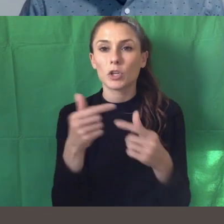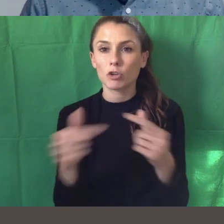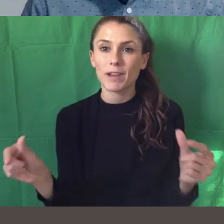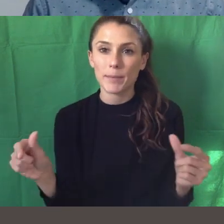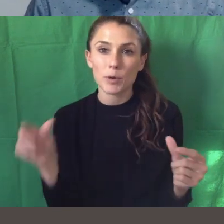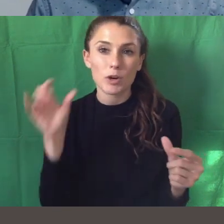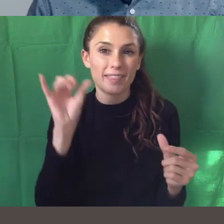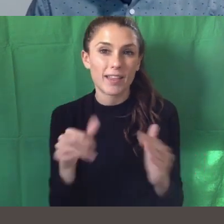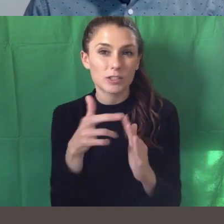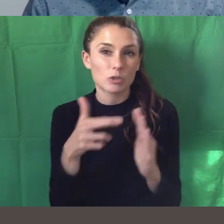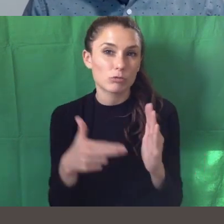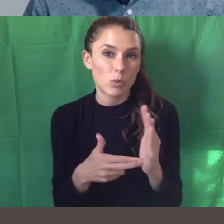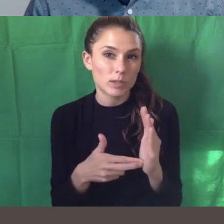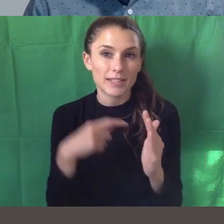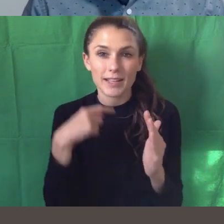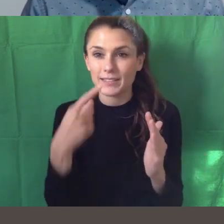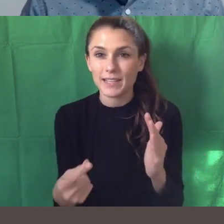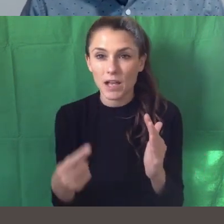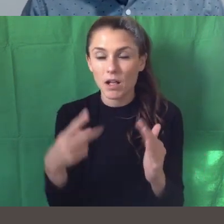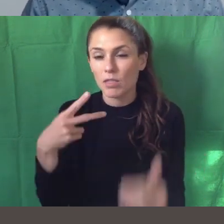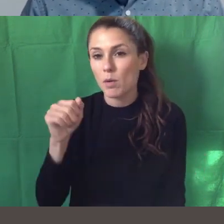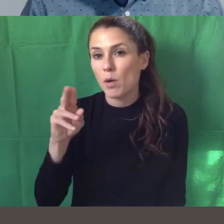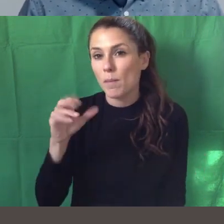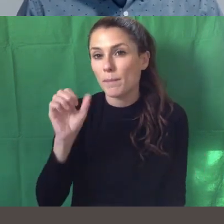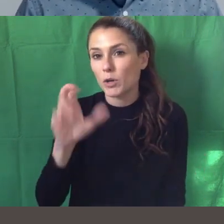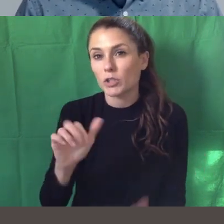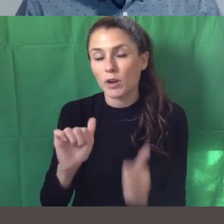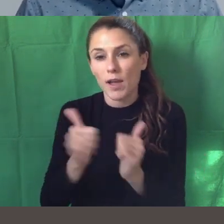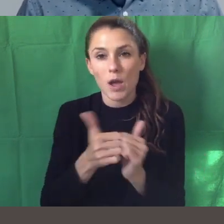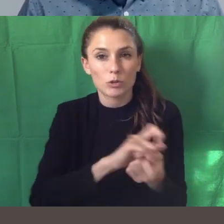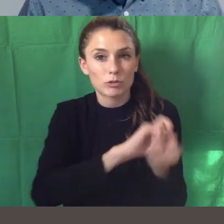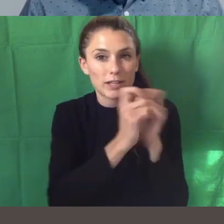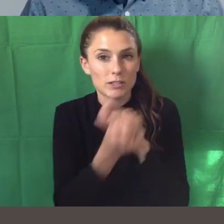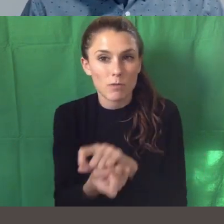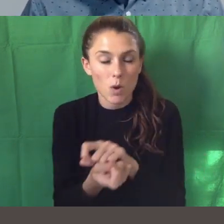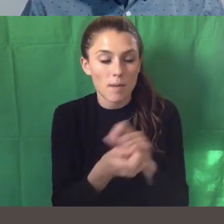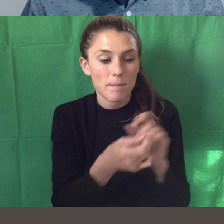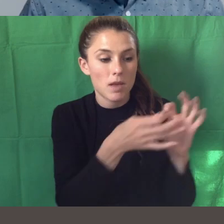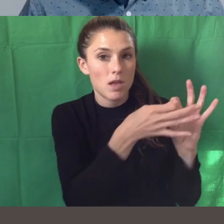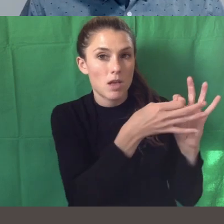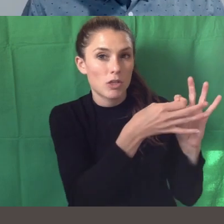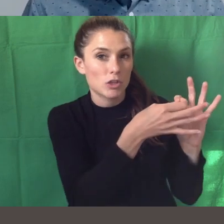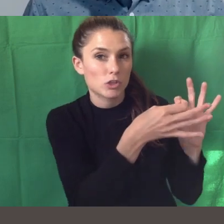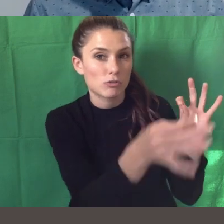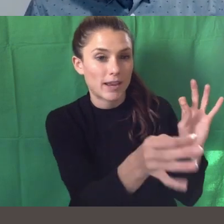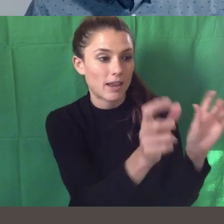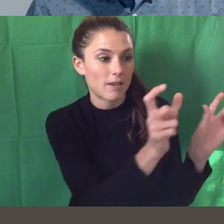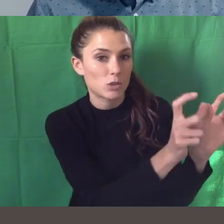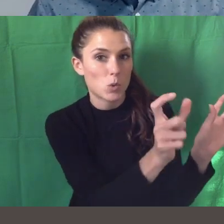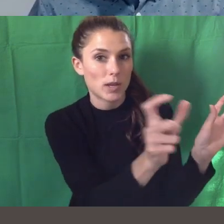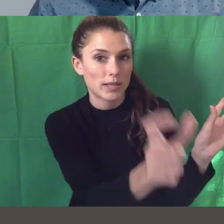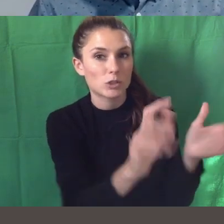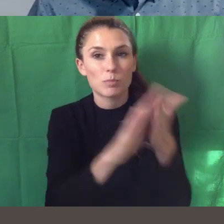Grammar are the rules that tell the parser how to transform a stream of tokens into a tree,